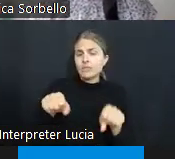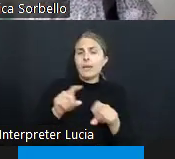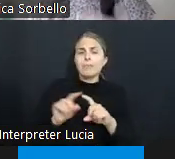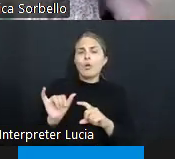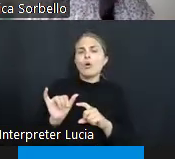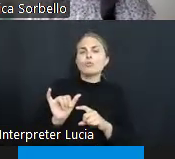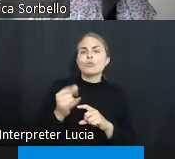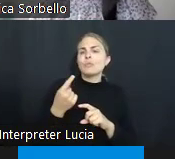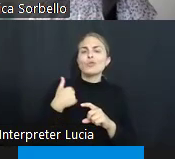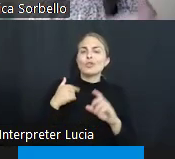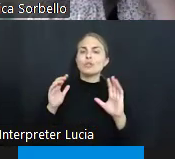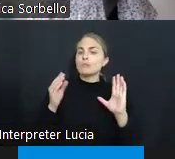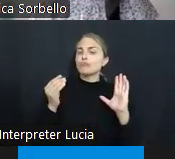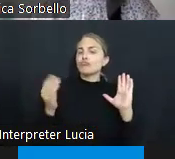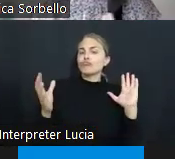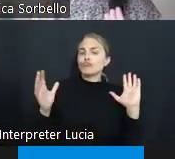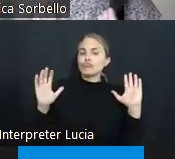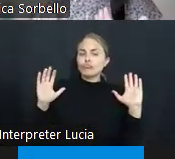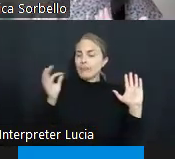both in English and Spanish and I'm going to make sure the